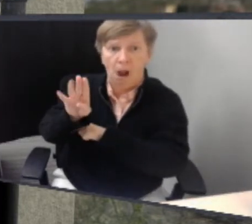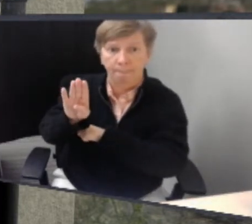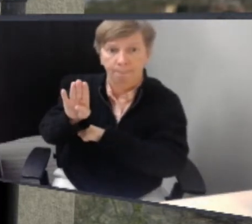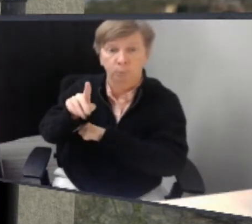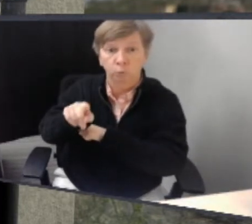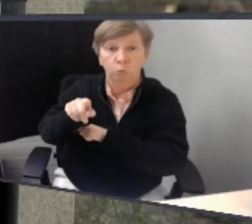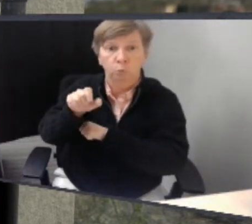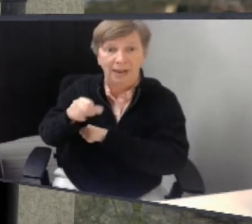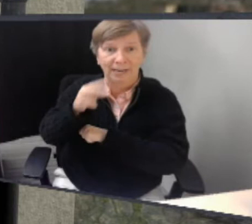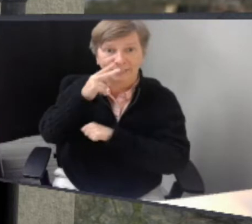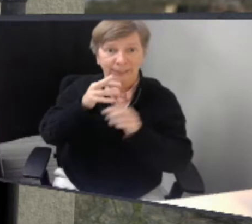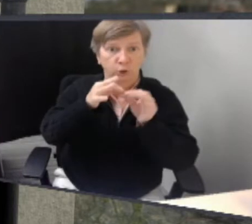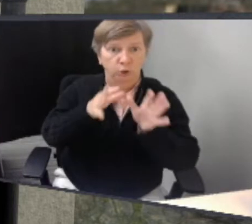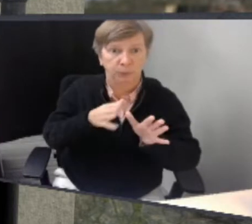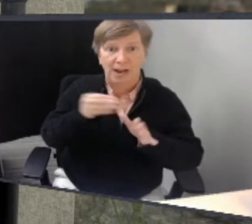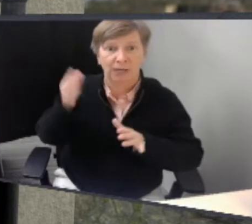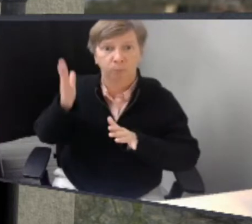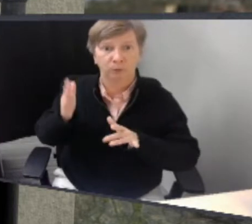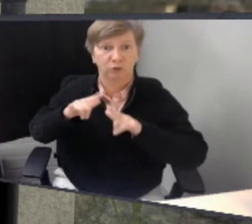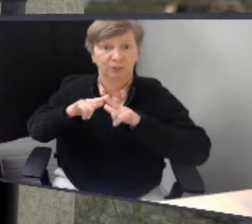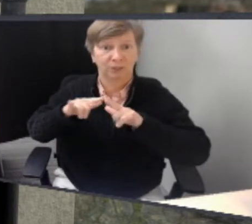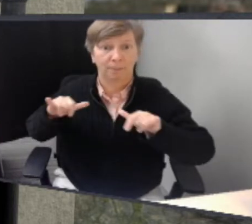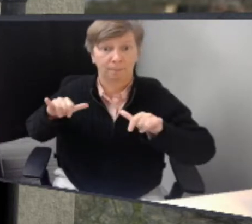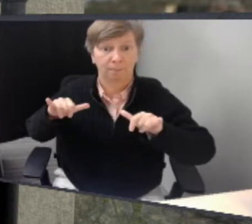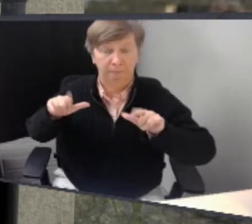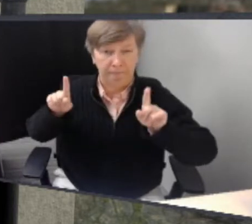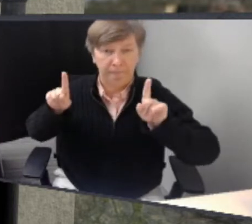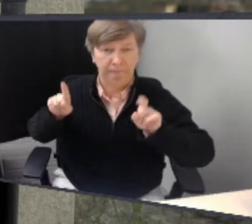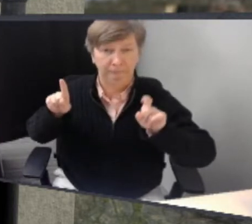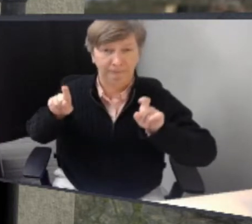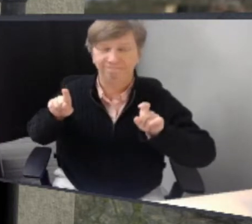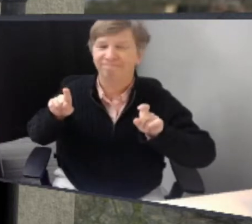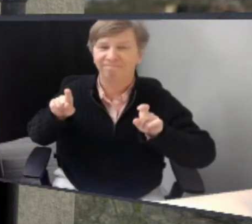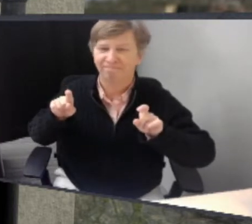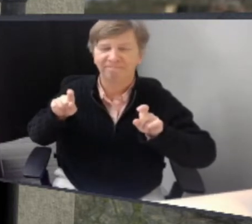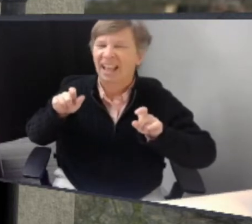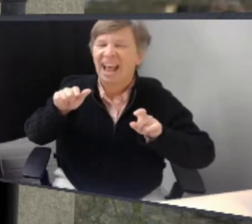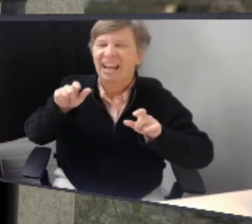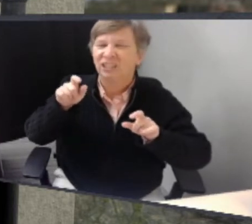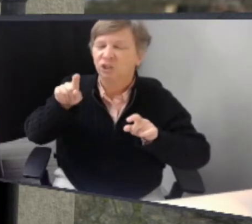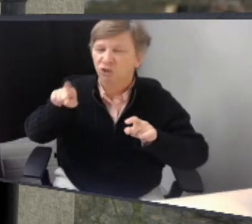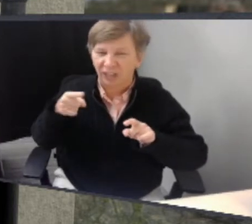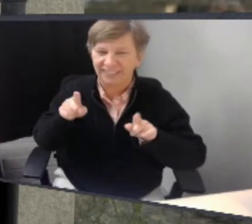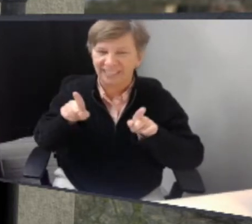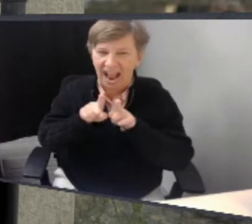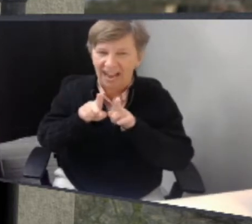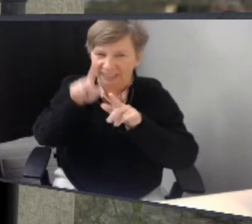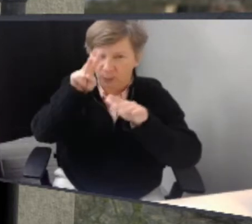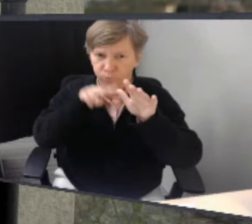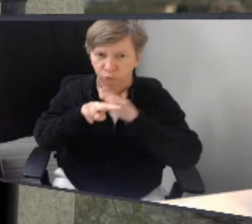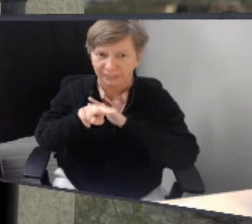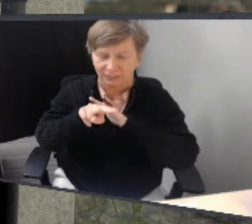streaming the Zoom platform onto the Hubs screen, so that you could see both me and the interpreter at the same time.